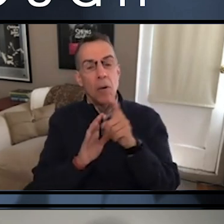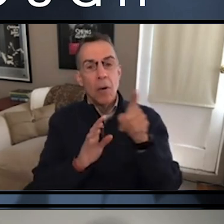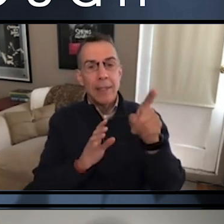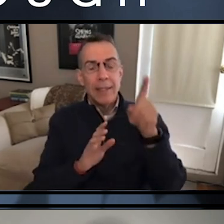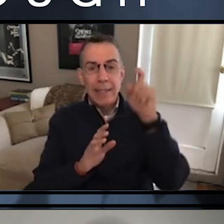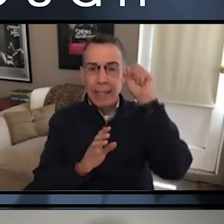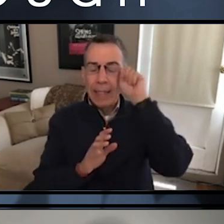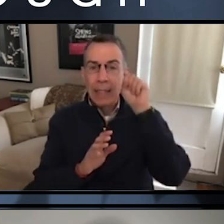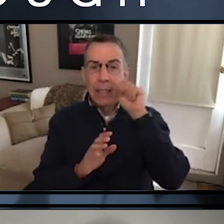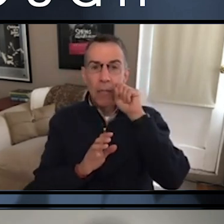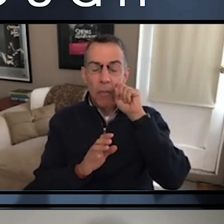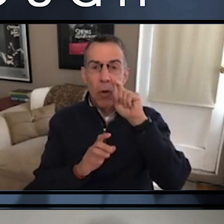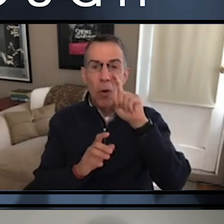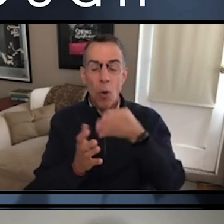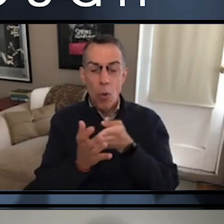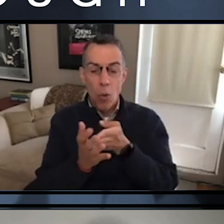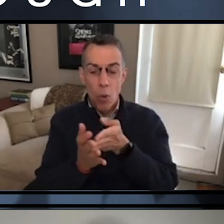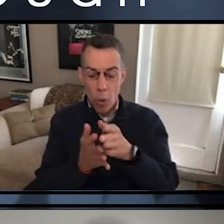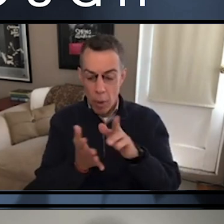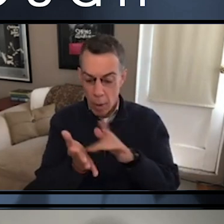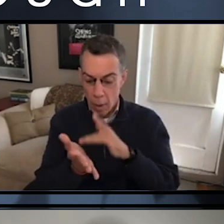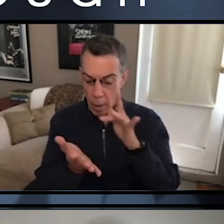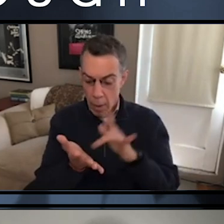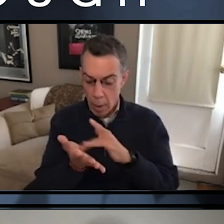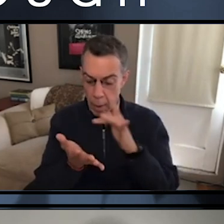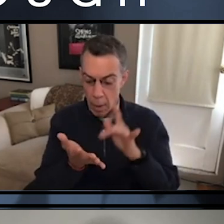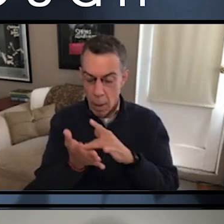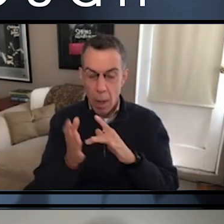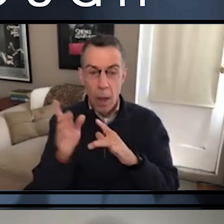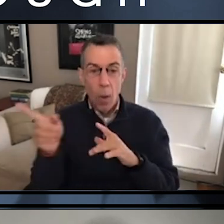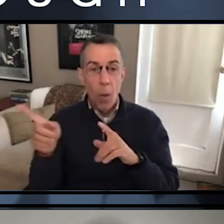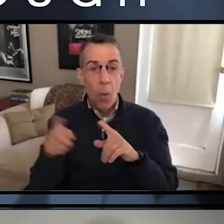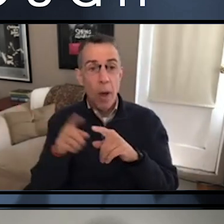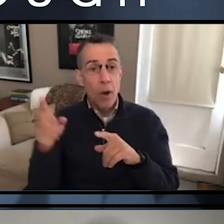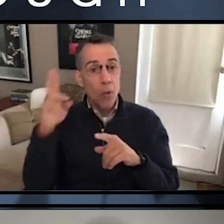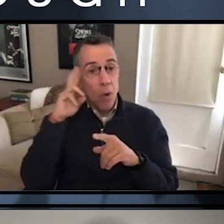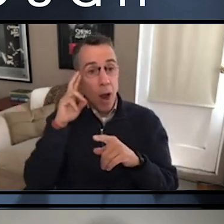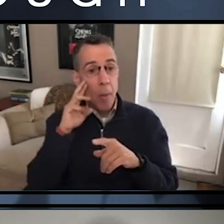through the pages. When he's, when Robert's asleep. And I think it's a